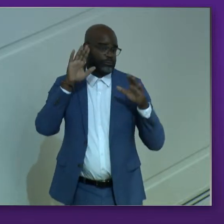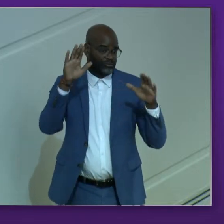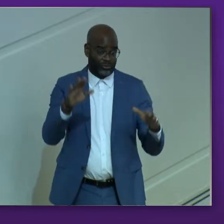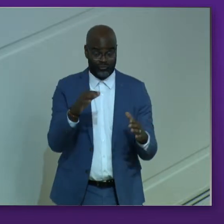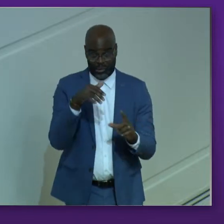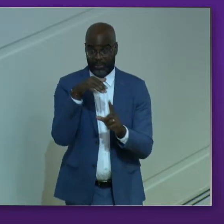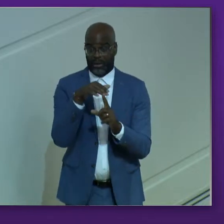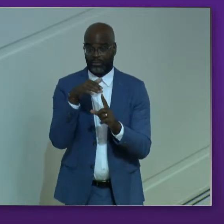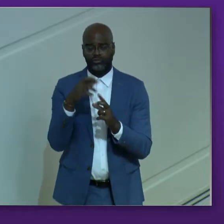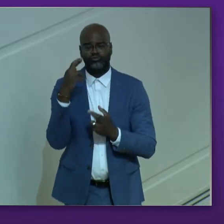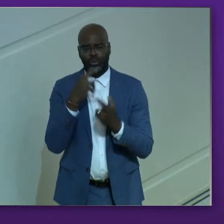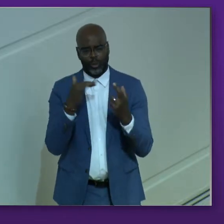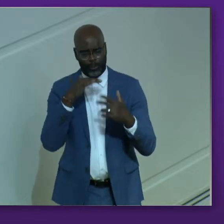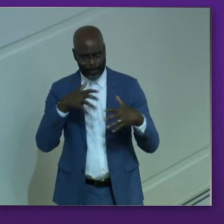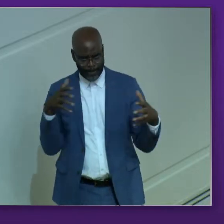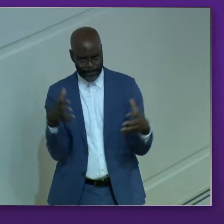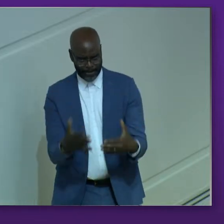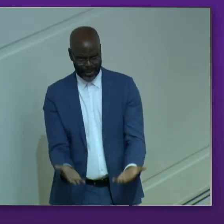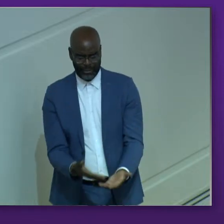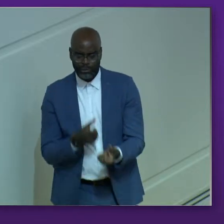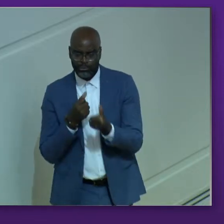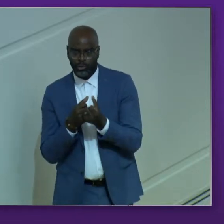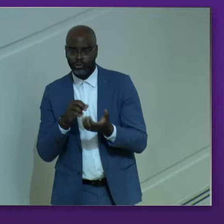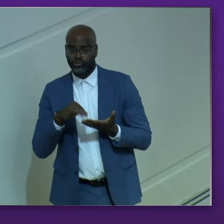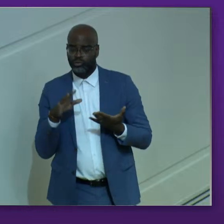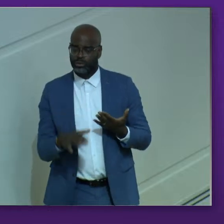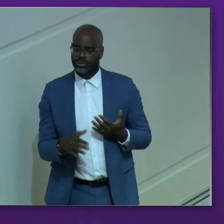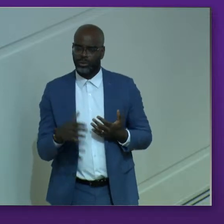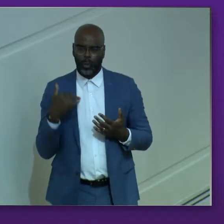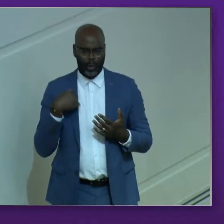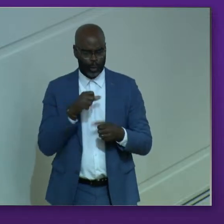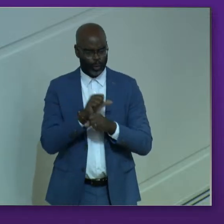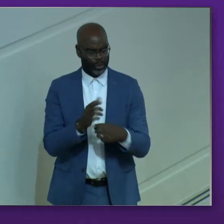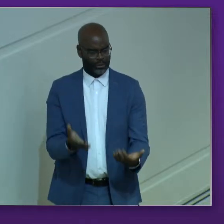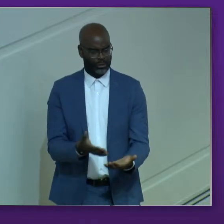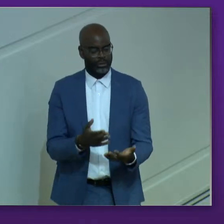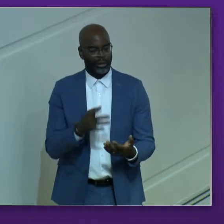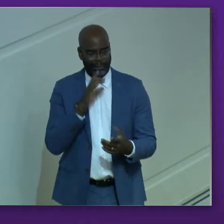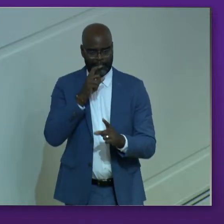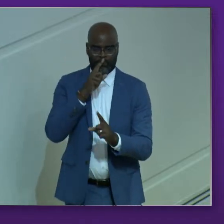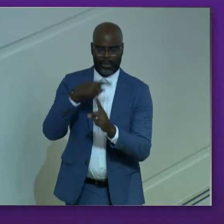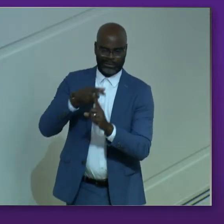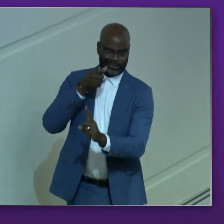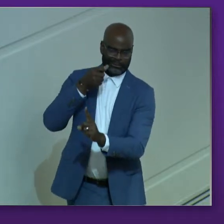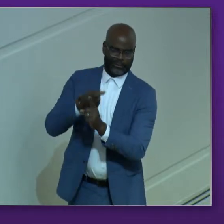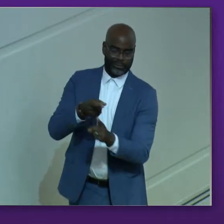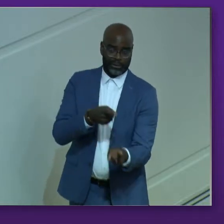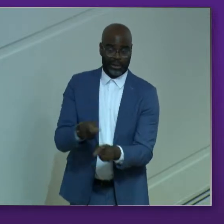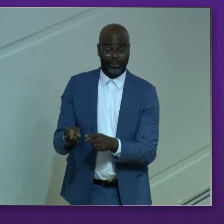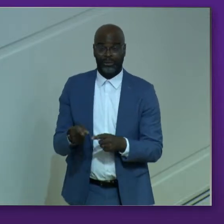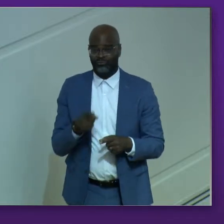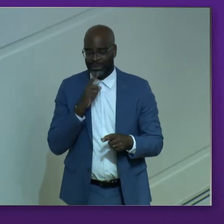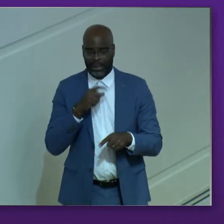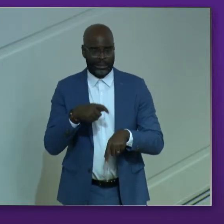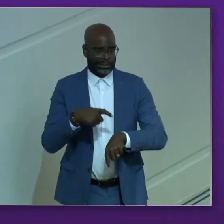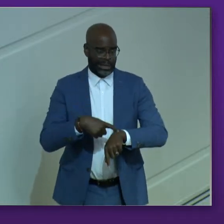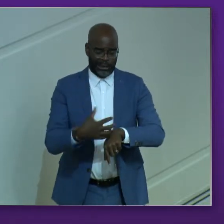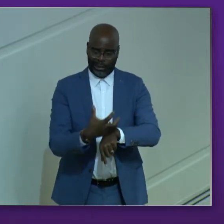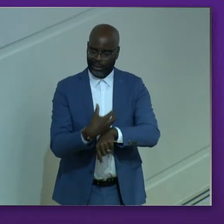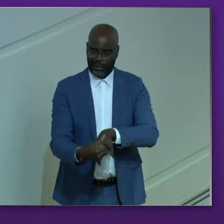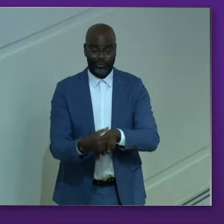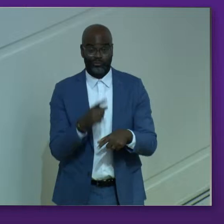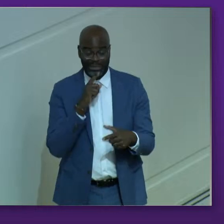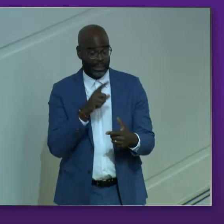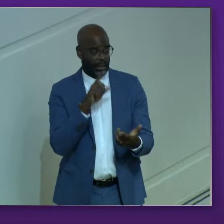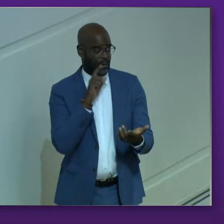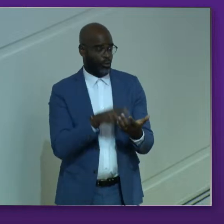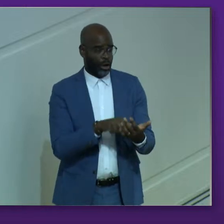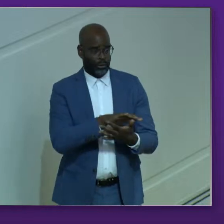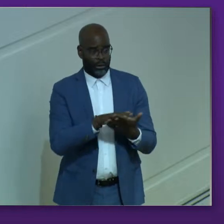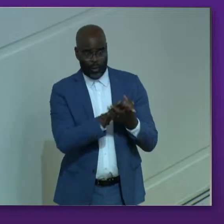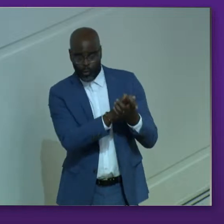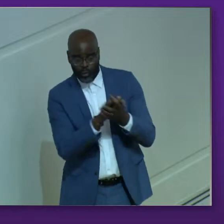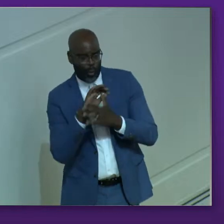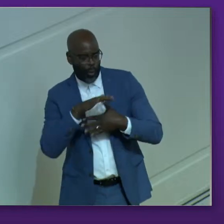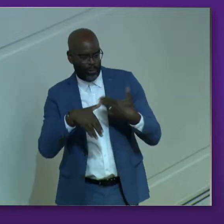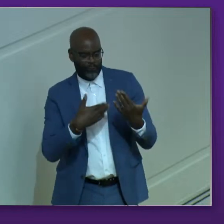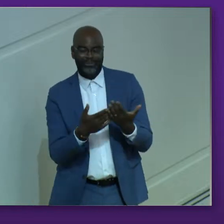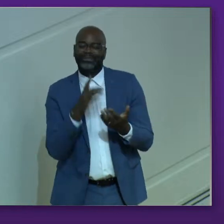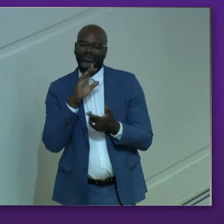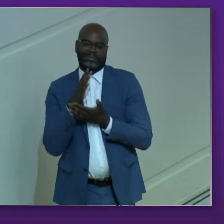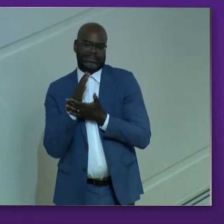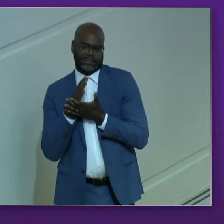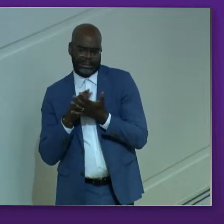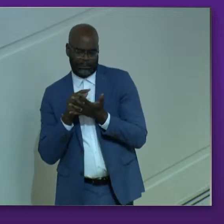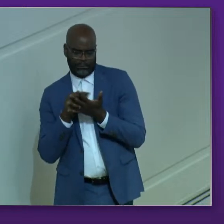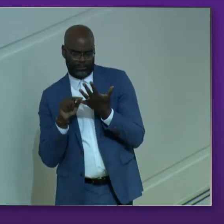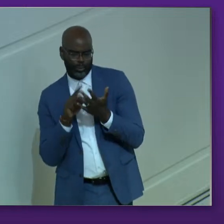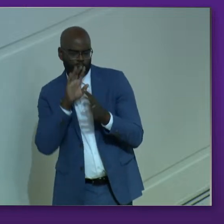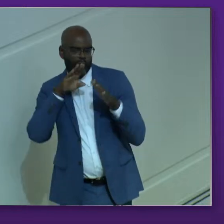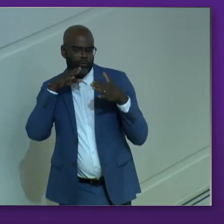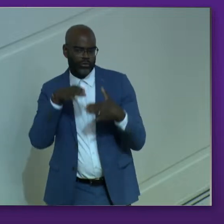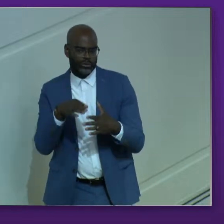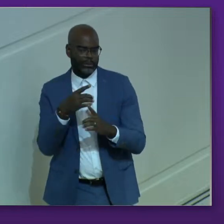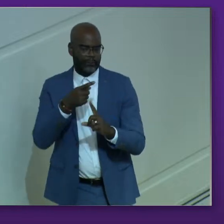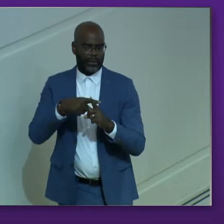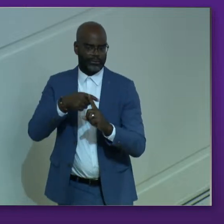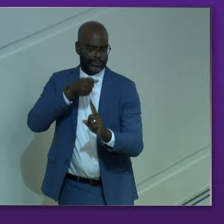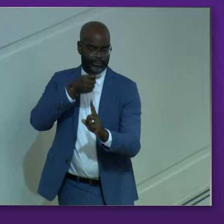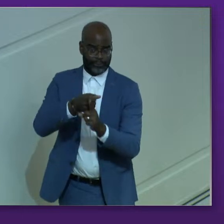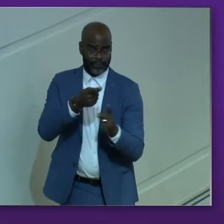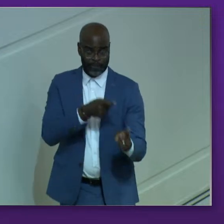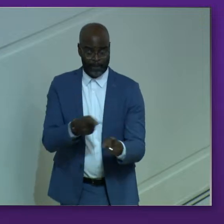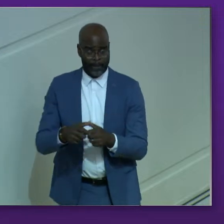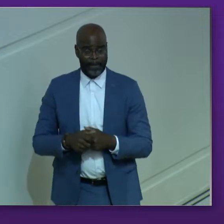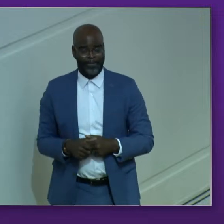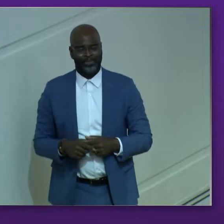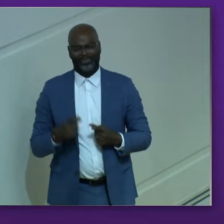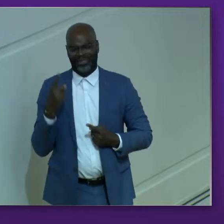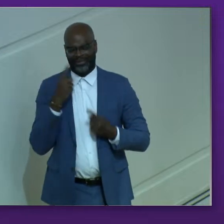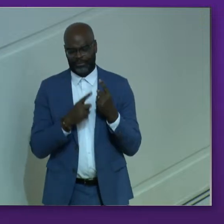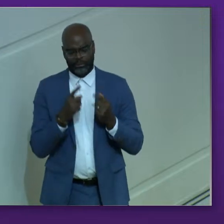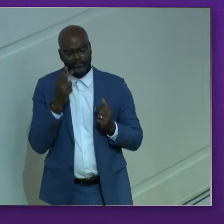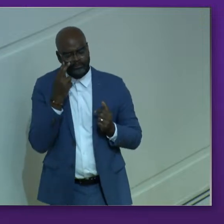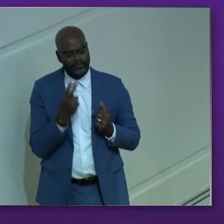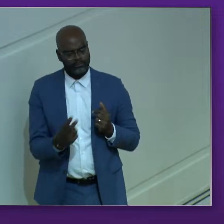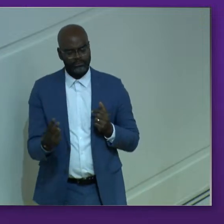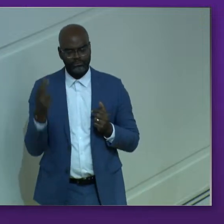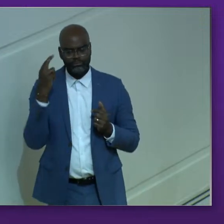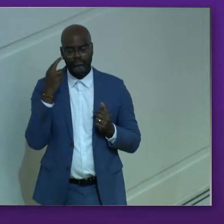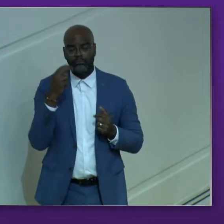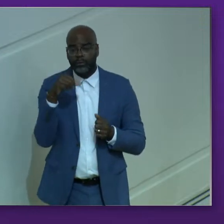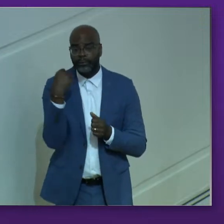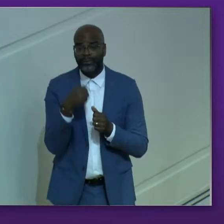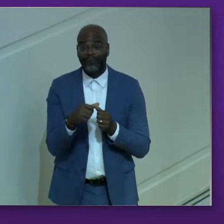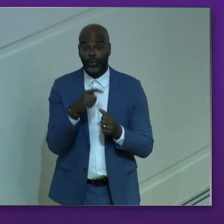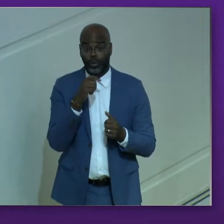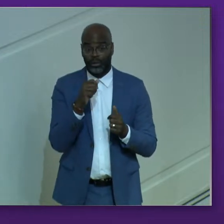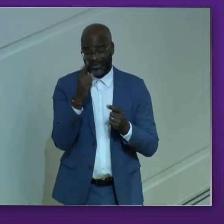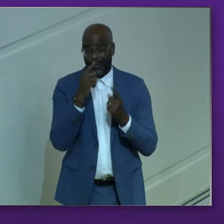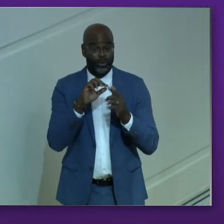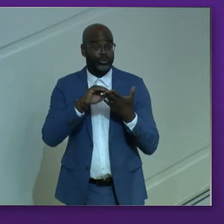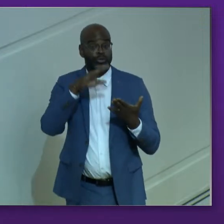WONDERFUL OPPORTUNITIES TO